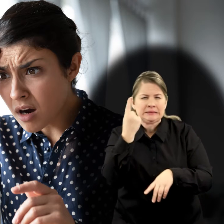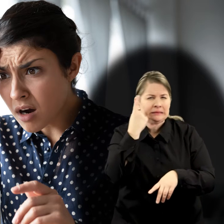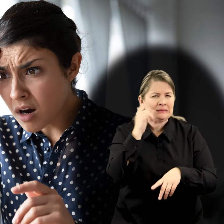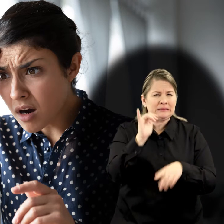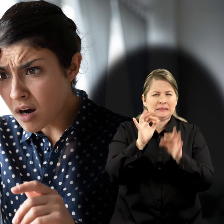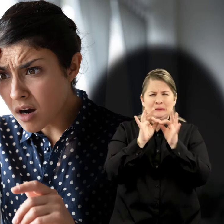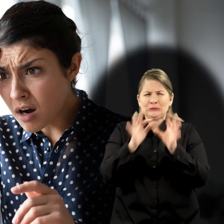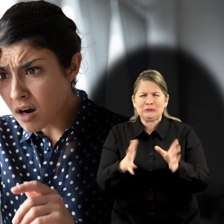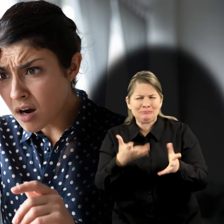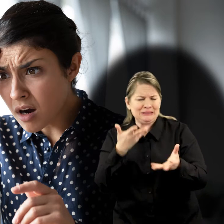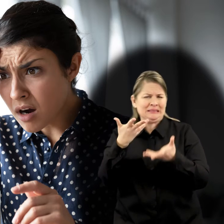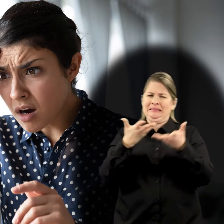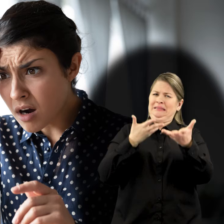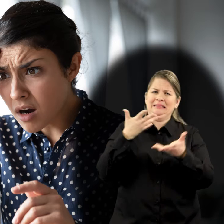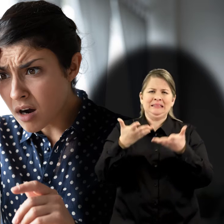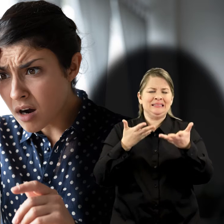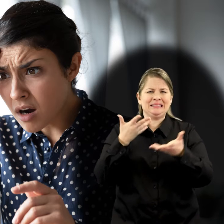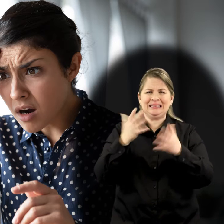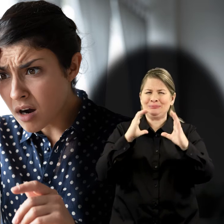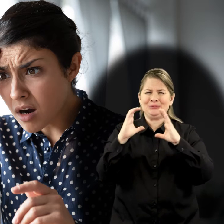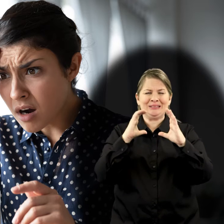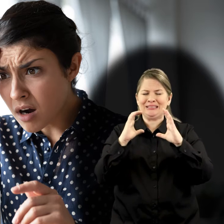If you're not, you may need to end the connection